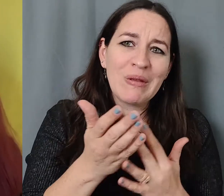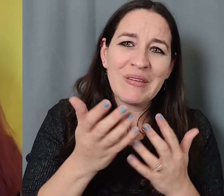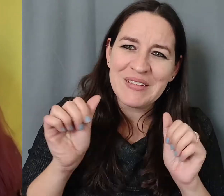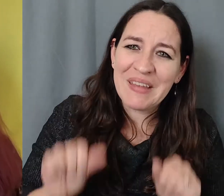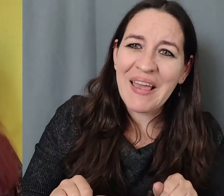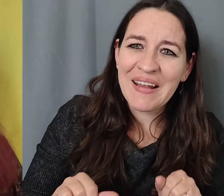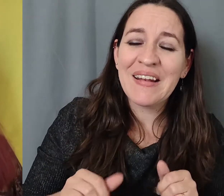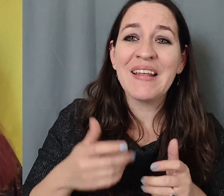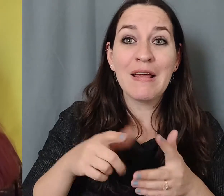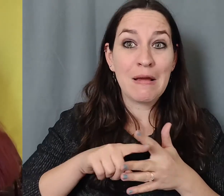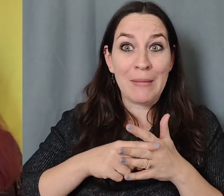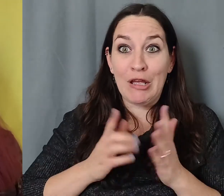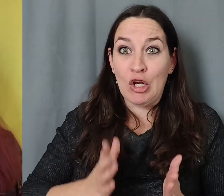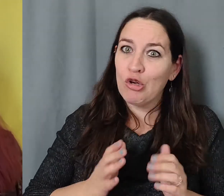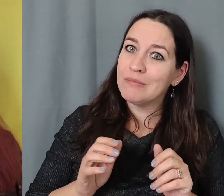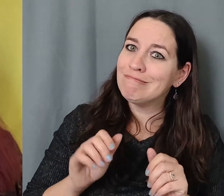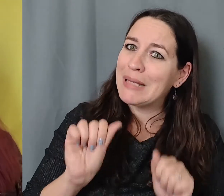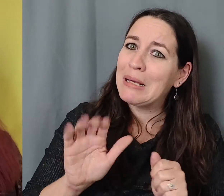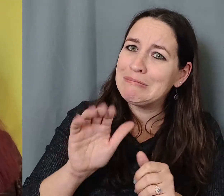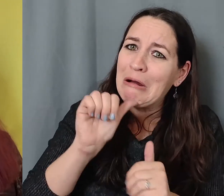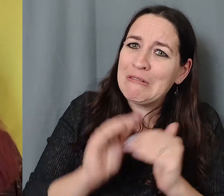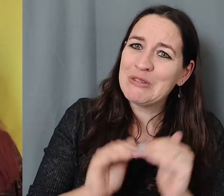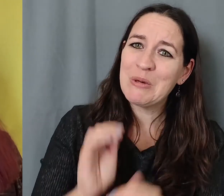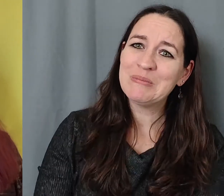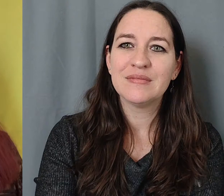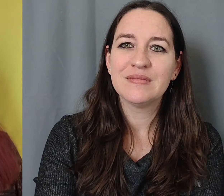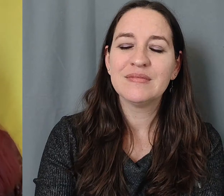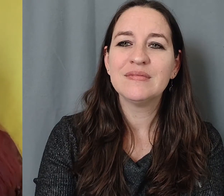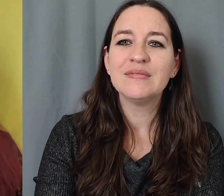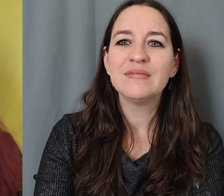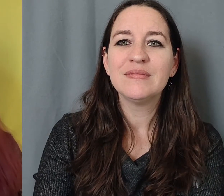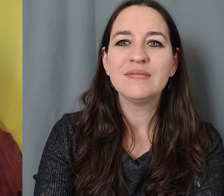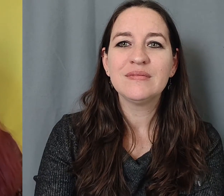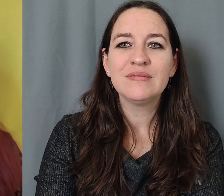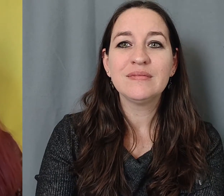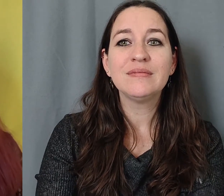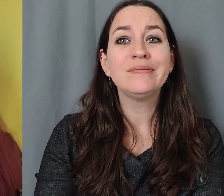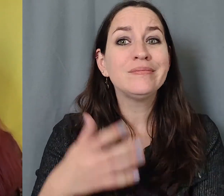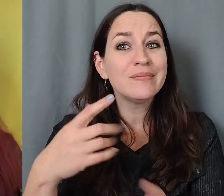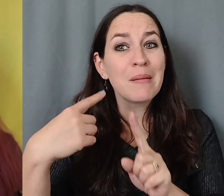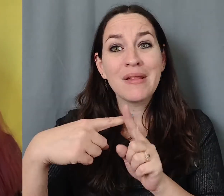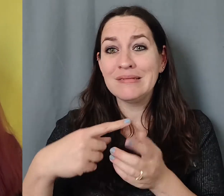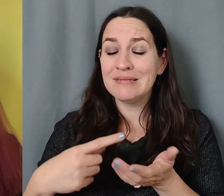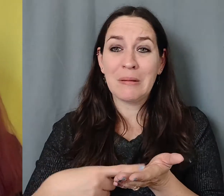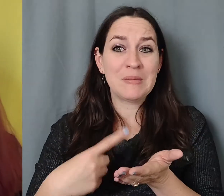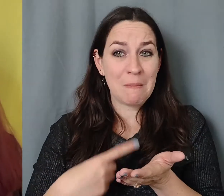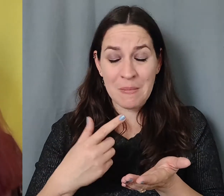some of that discomfort. So being a beginner can be really uncomfortable in that way. And in that regard, sometimes that turns into faking care of yourself.